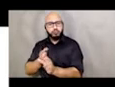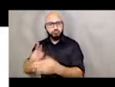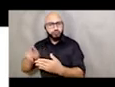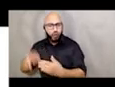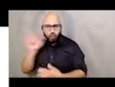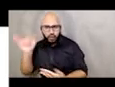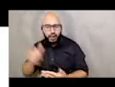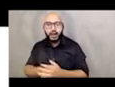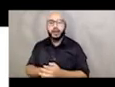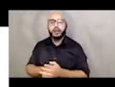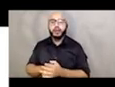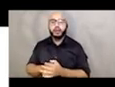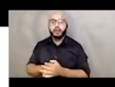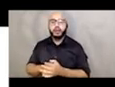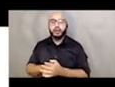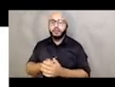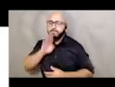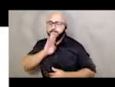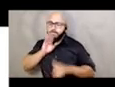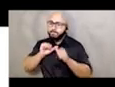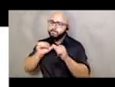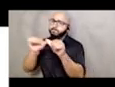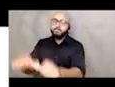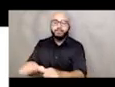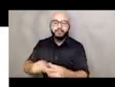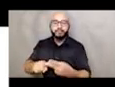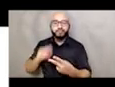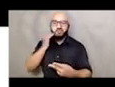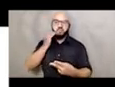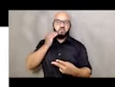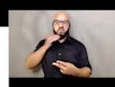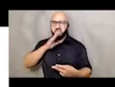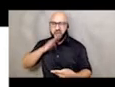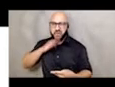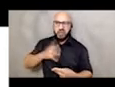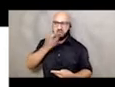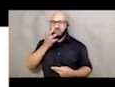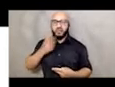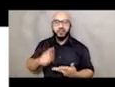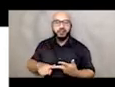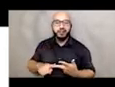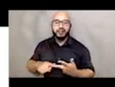chronic frustration, moodiness, anxiety, depression, irritability